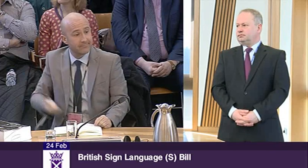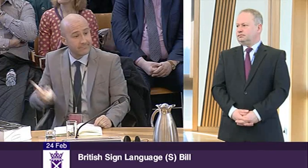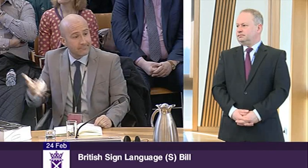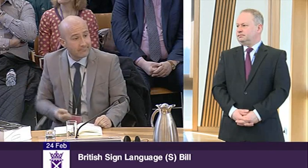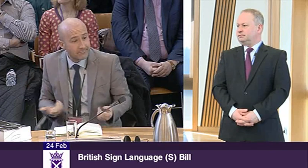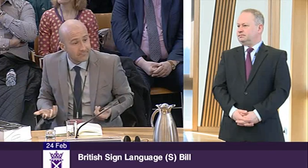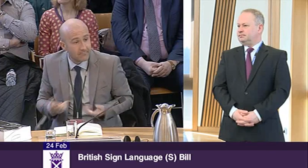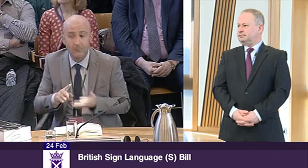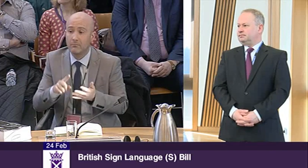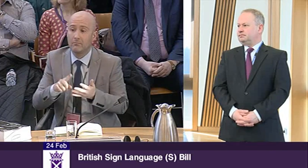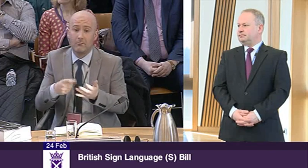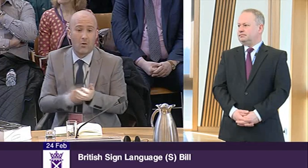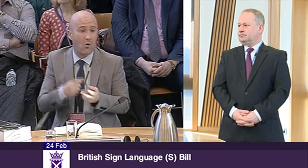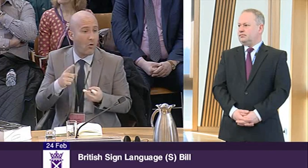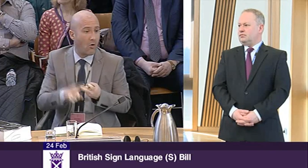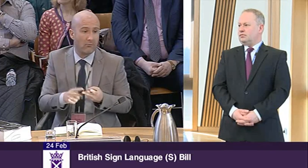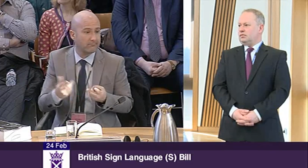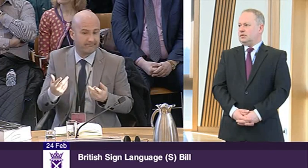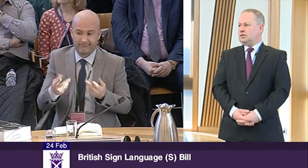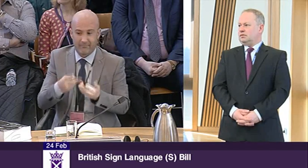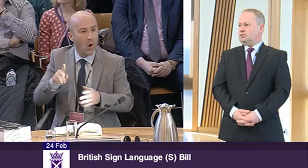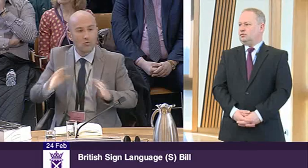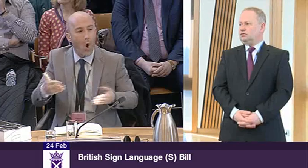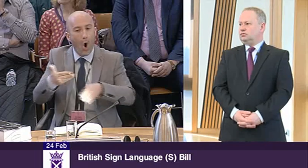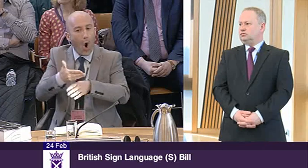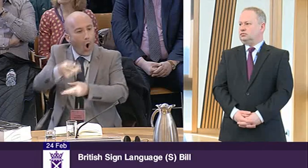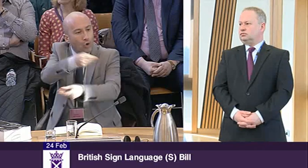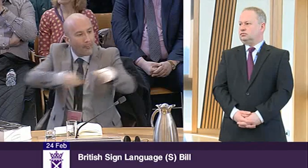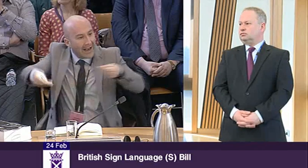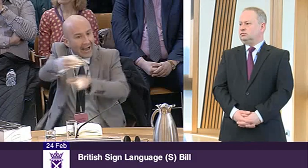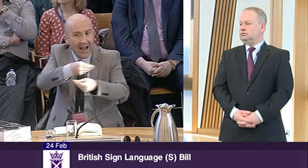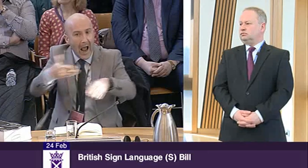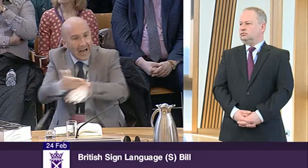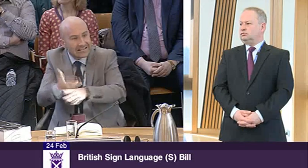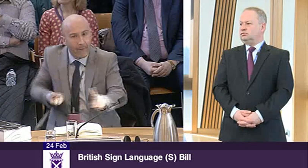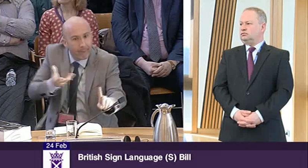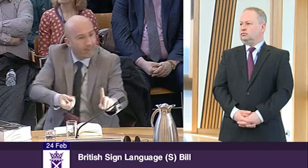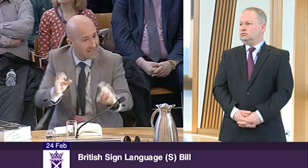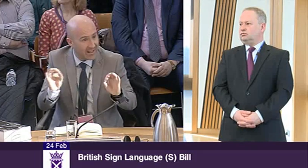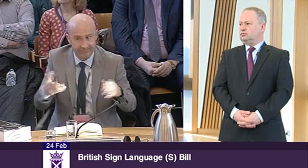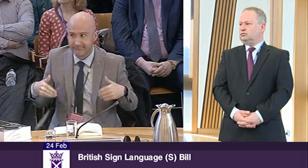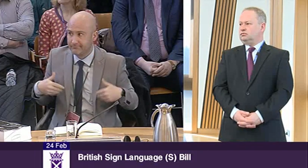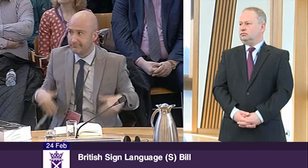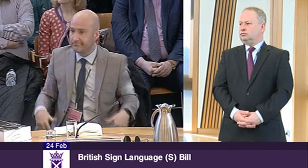try to find work, they do not, so they are on benefits; they do not actively contribute